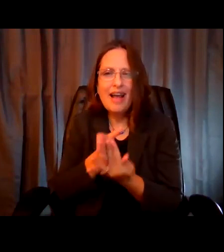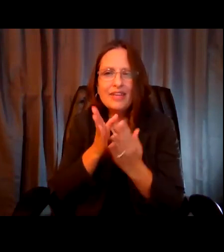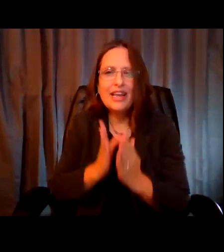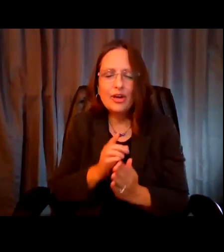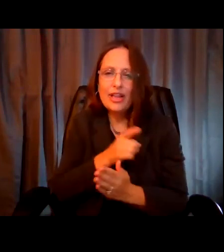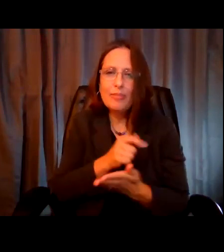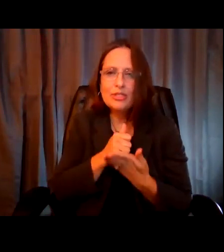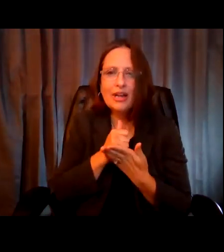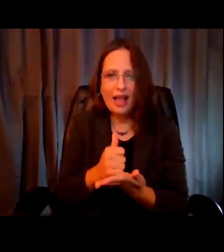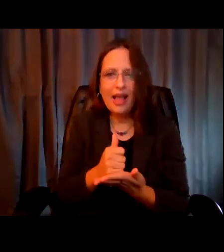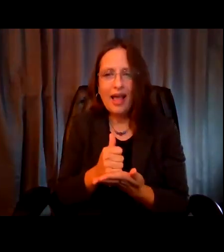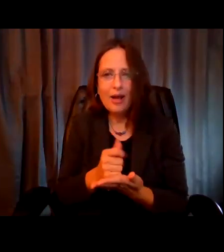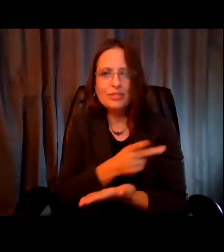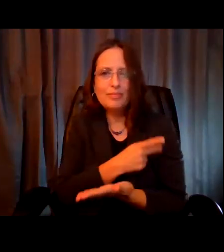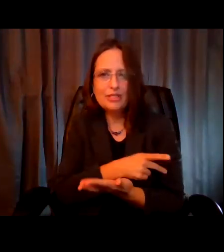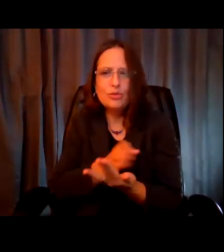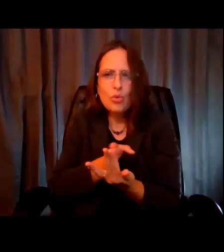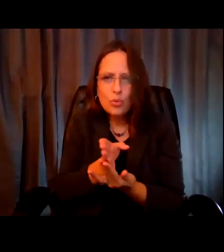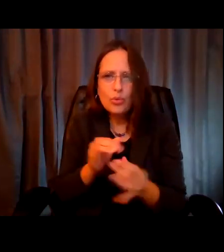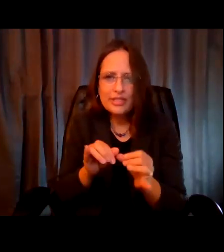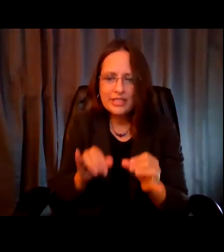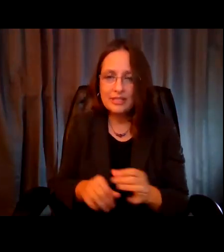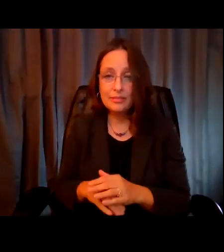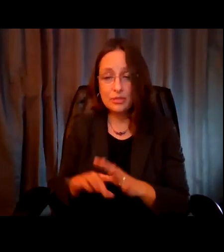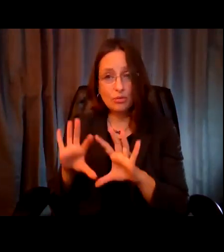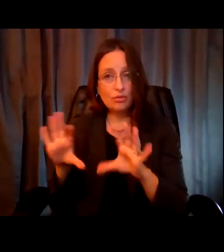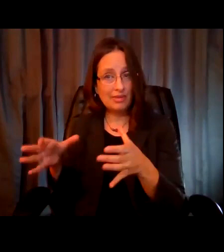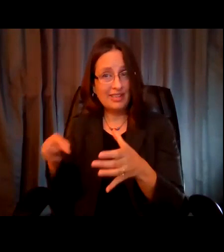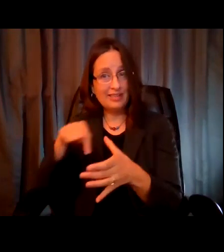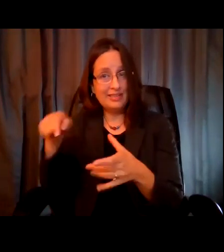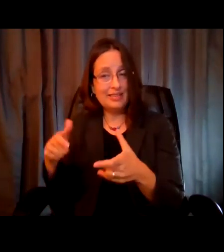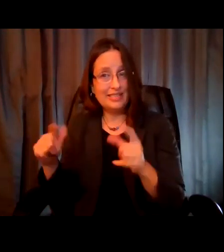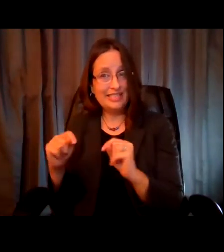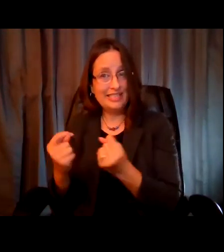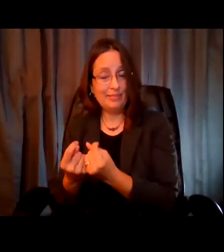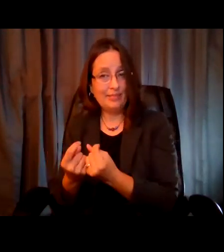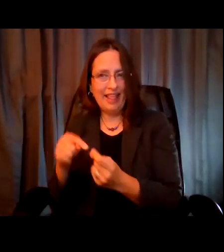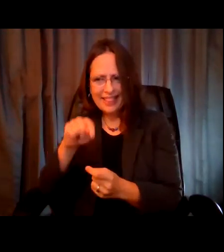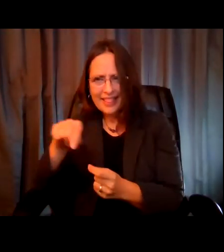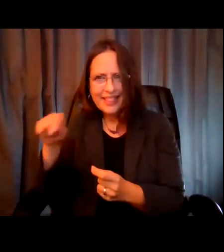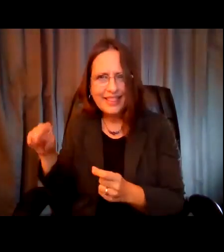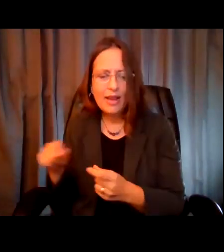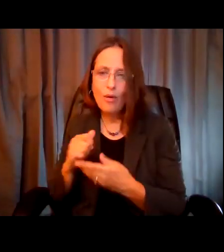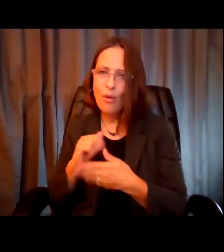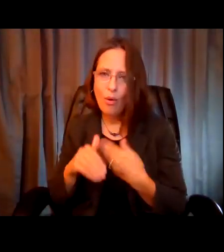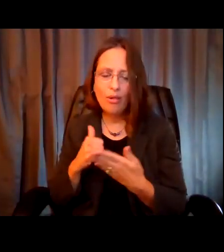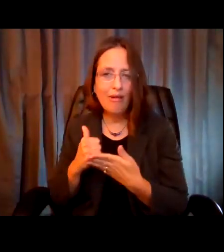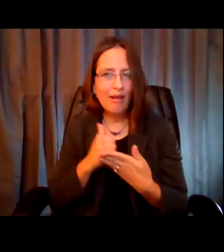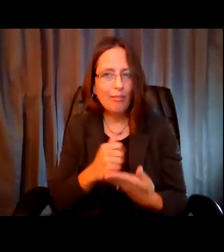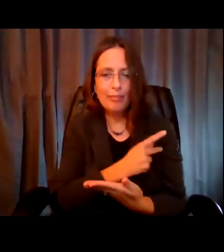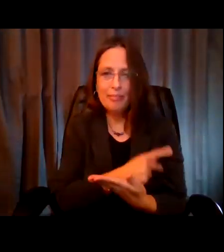questions and concerns. We have all had the experience of coming into a visit, and it seems